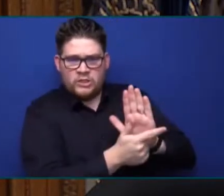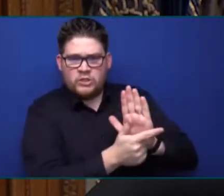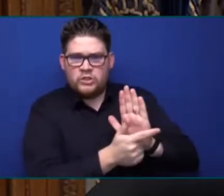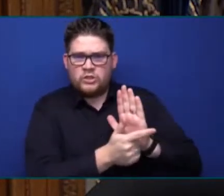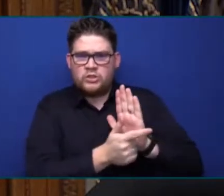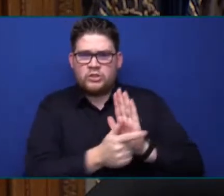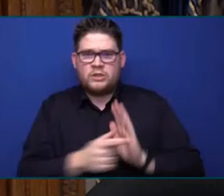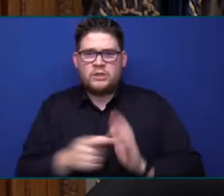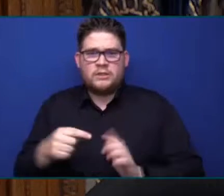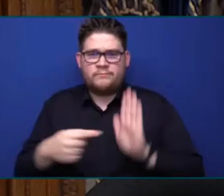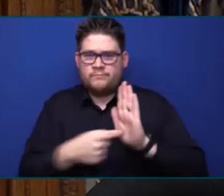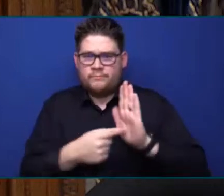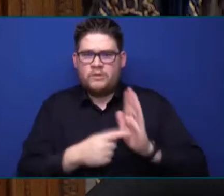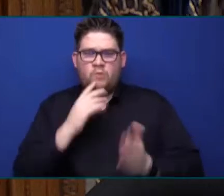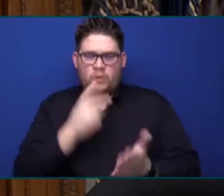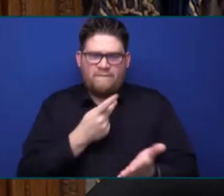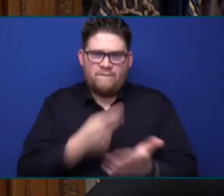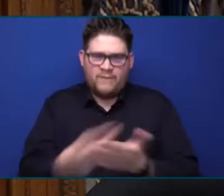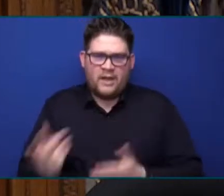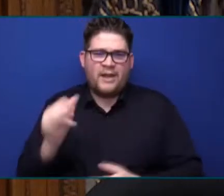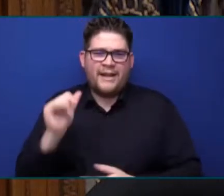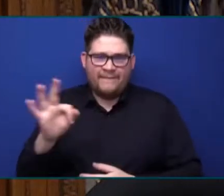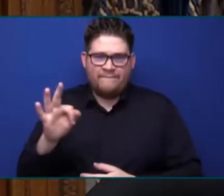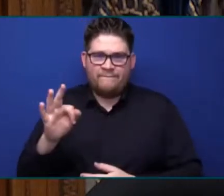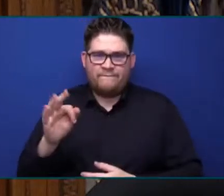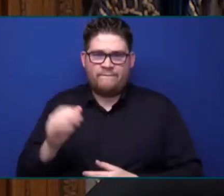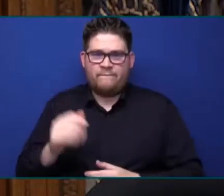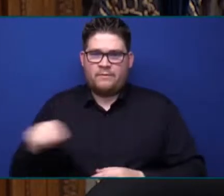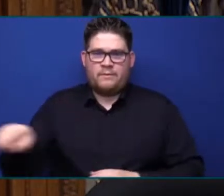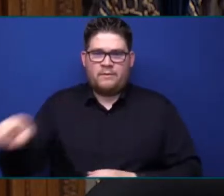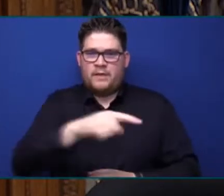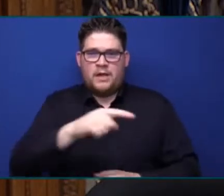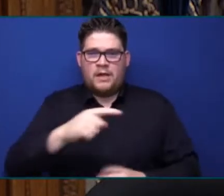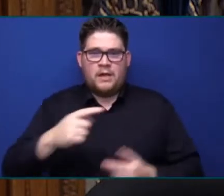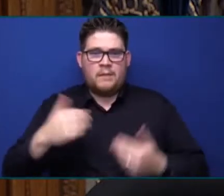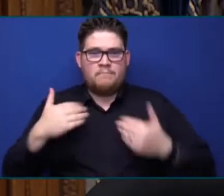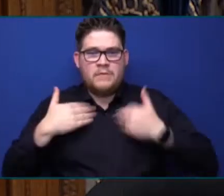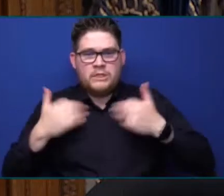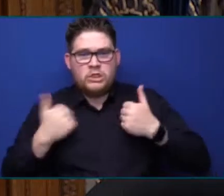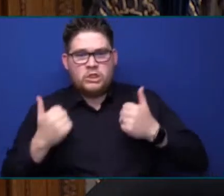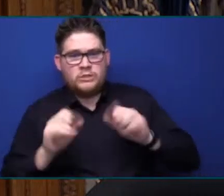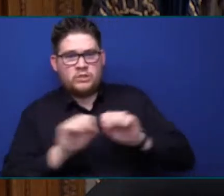Minister of Social Development and Poverty Reduction Shane Simpson. I know Shane personally,